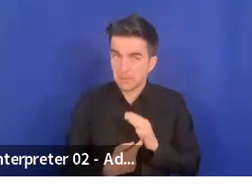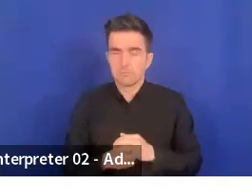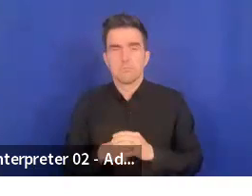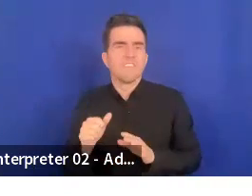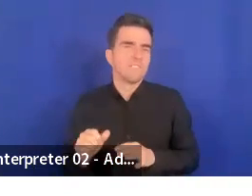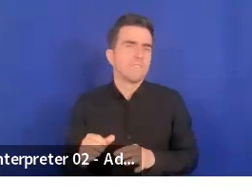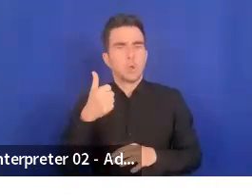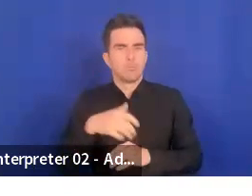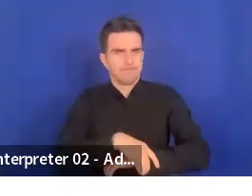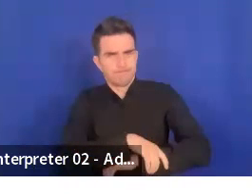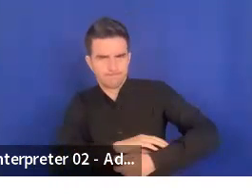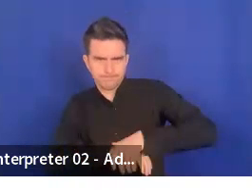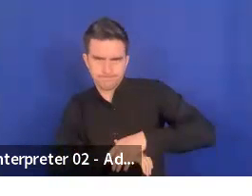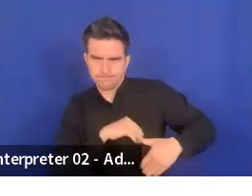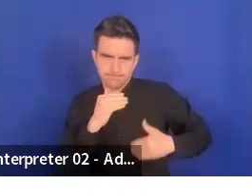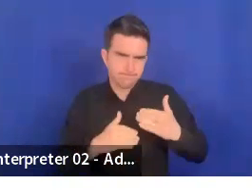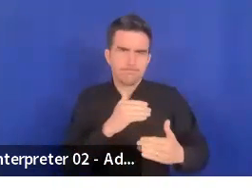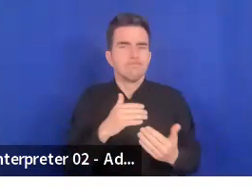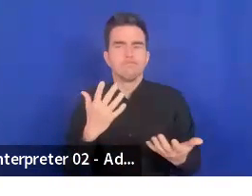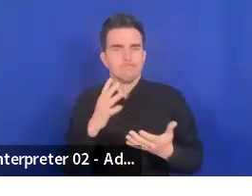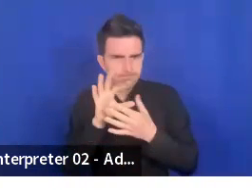UHC. We all know the importance of this.